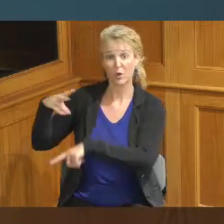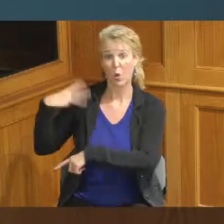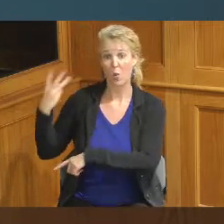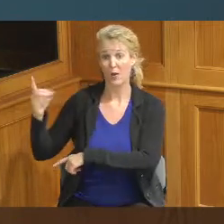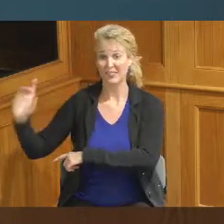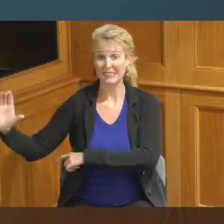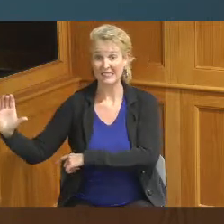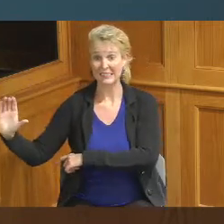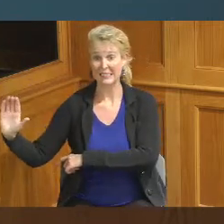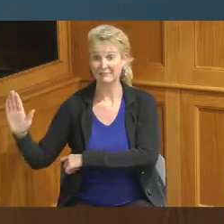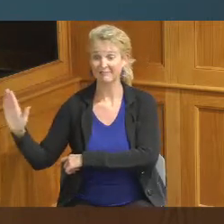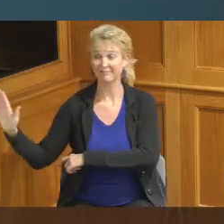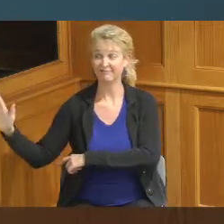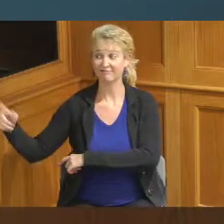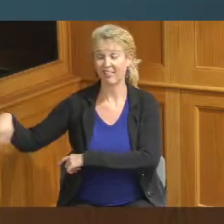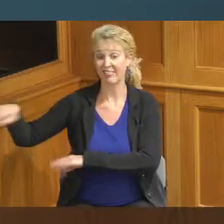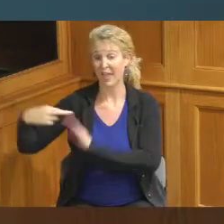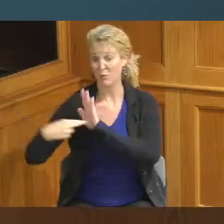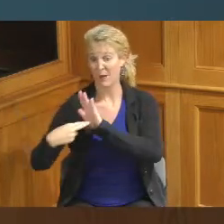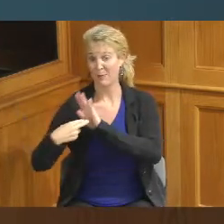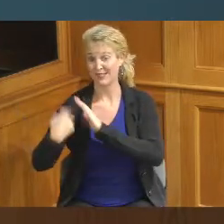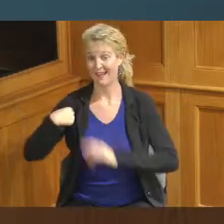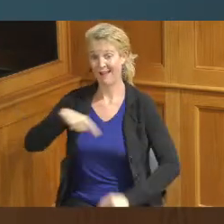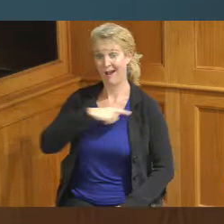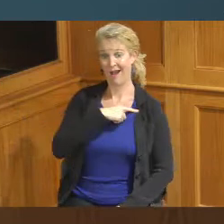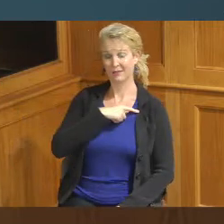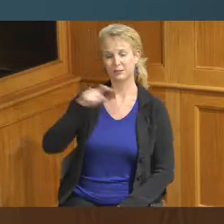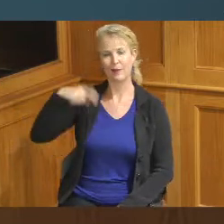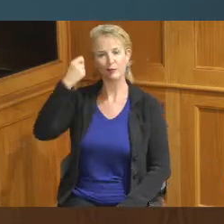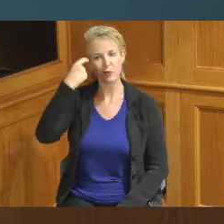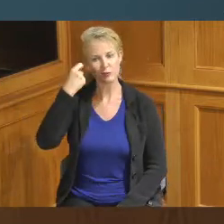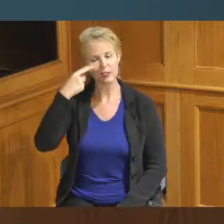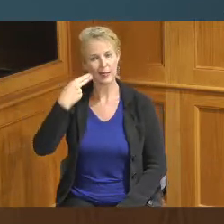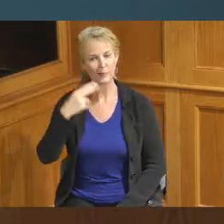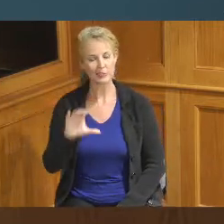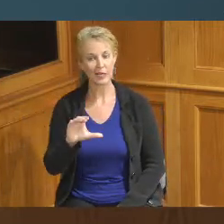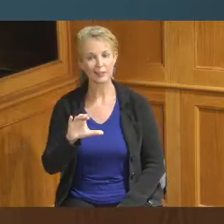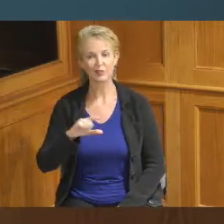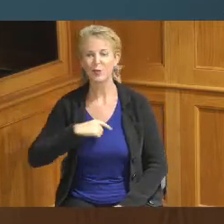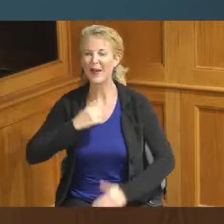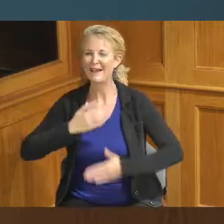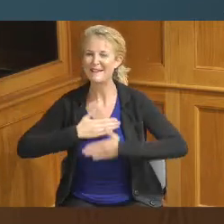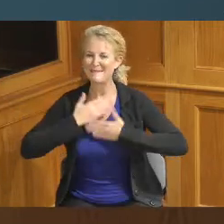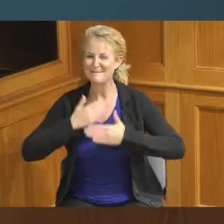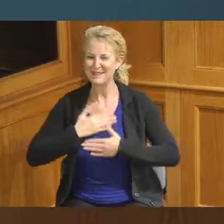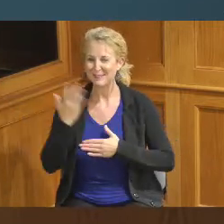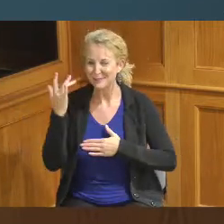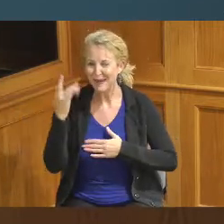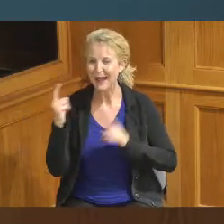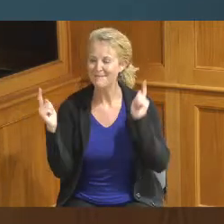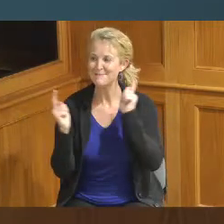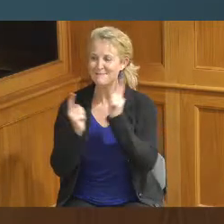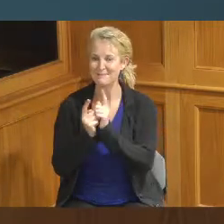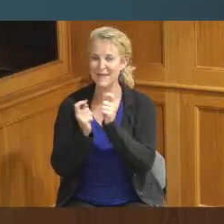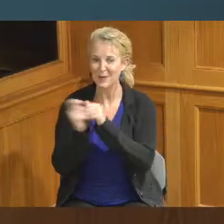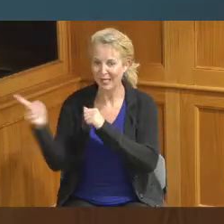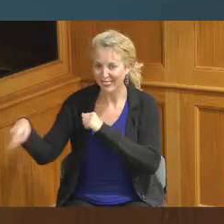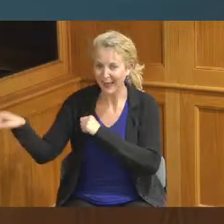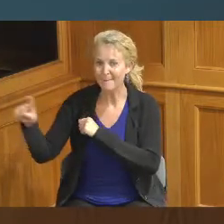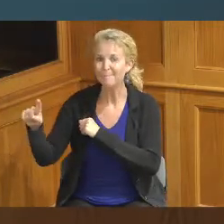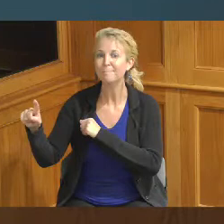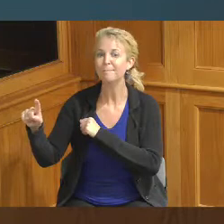they kind of understand Hamilton County and I was happy to to meet with them and also give them some